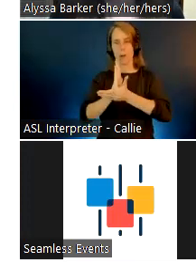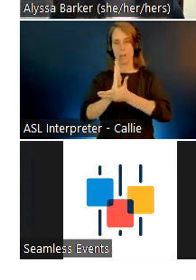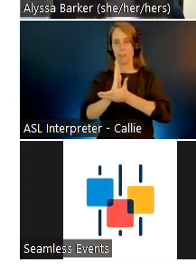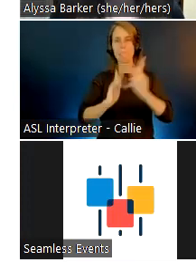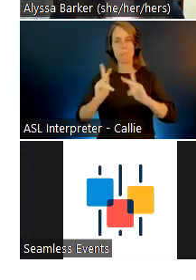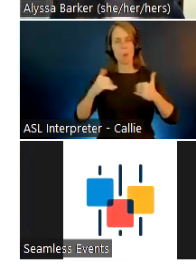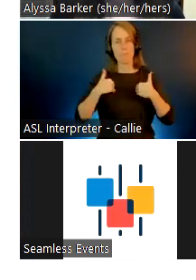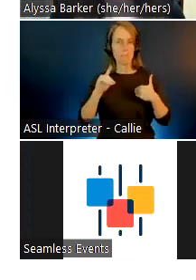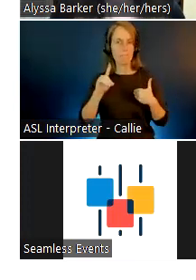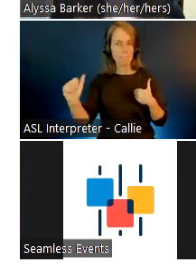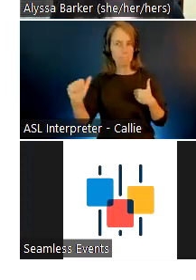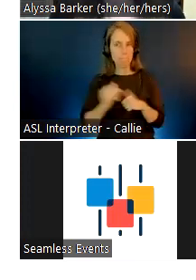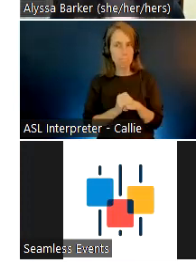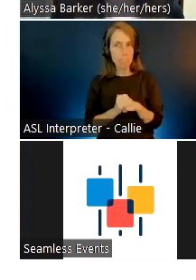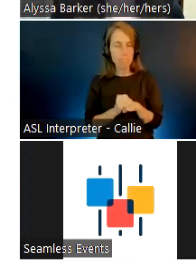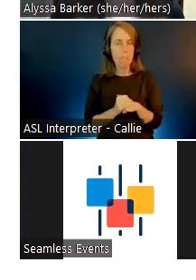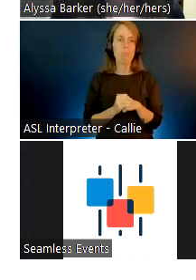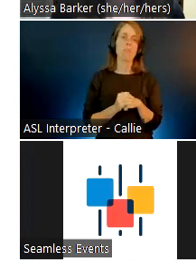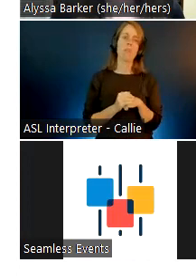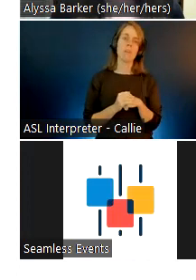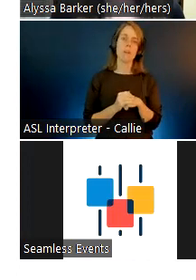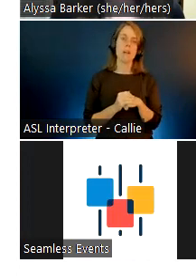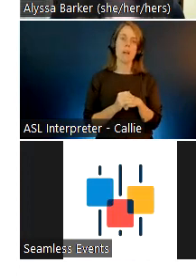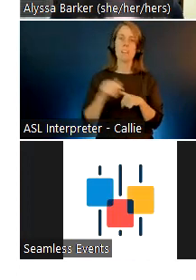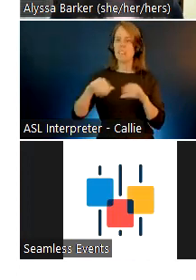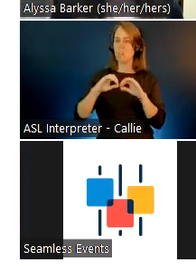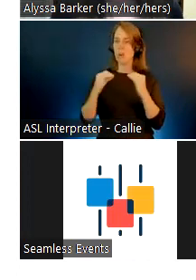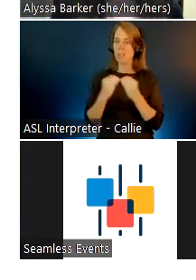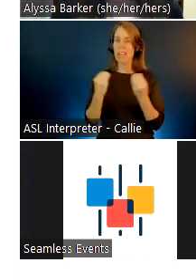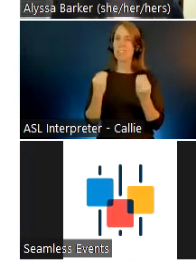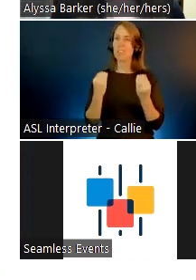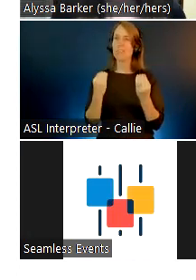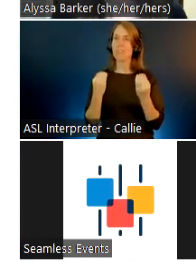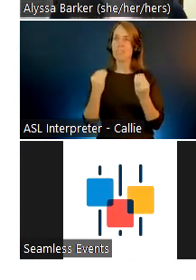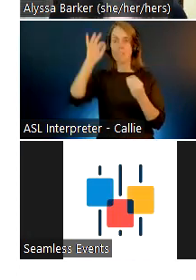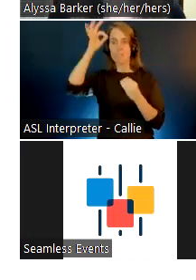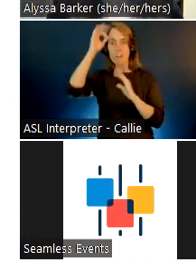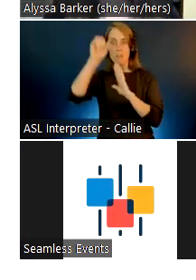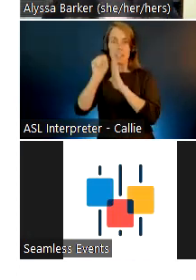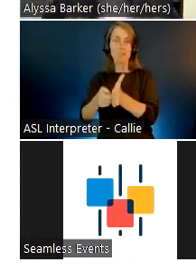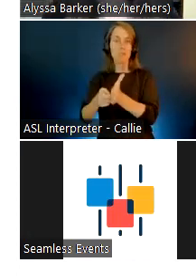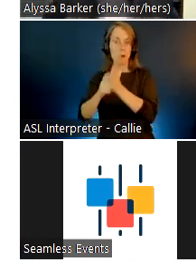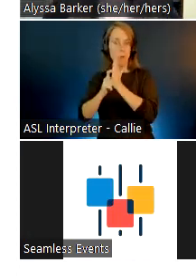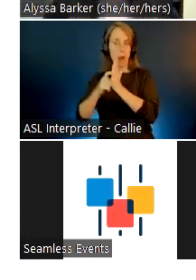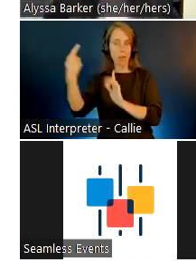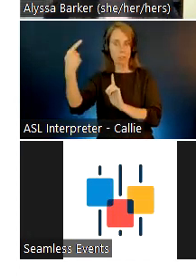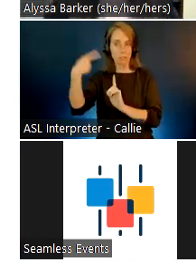we don't have to respond to any other agency that provides treatment or services